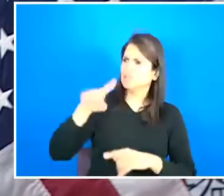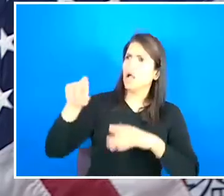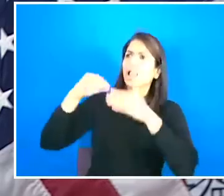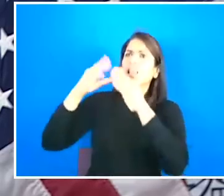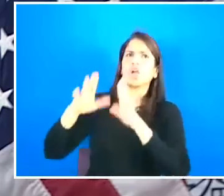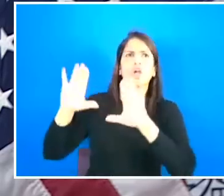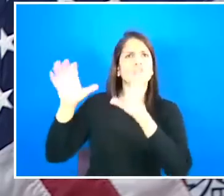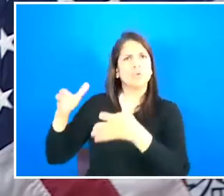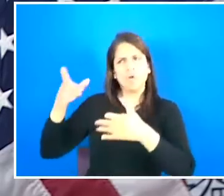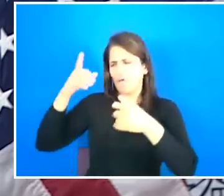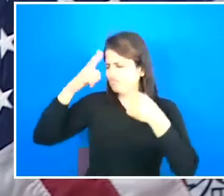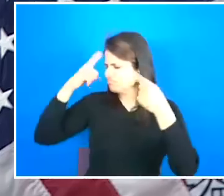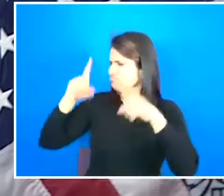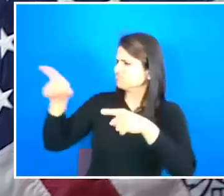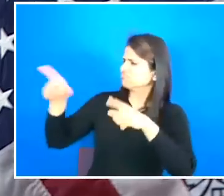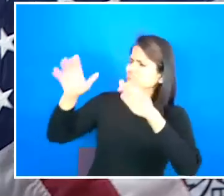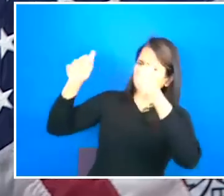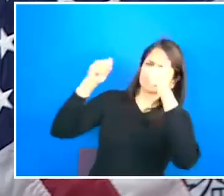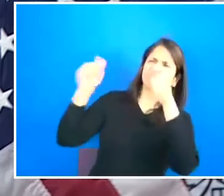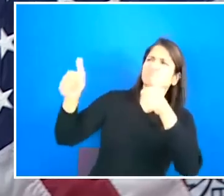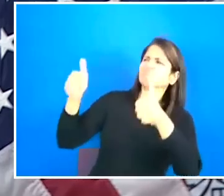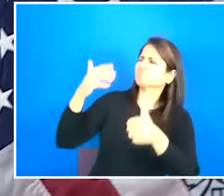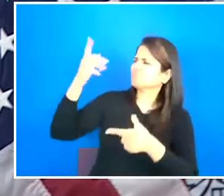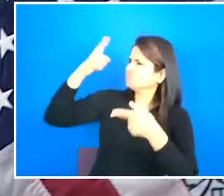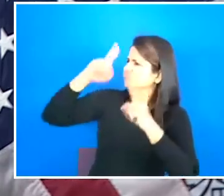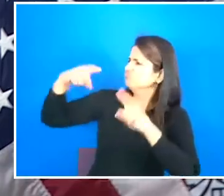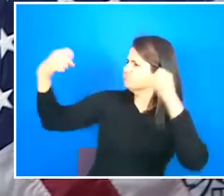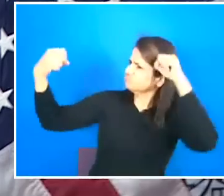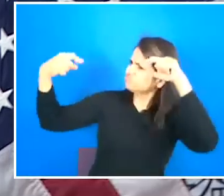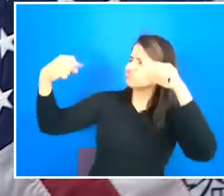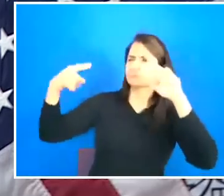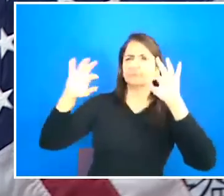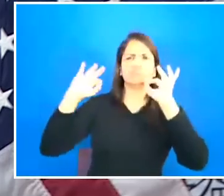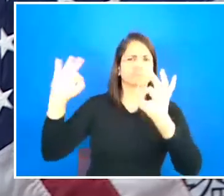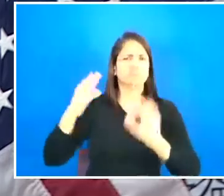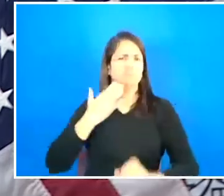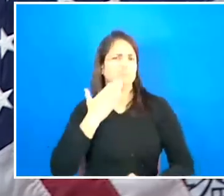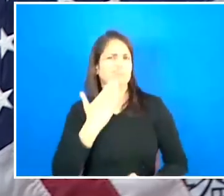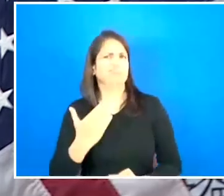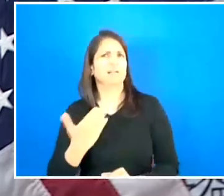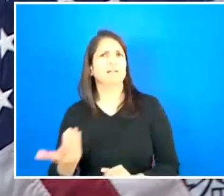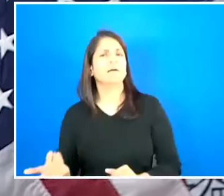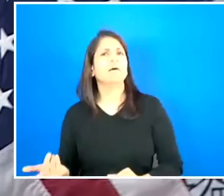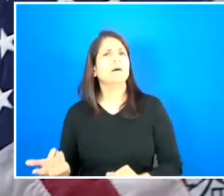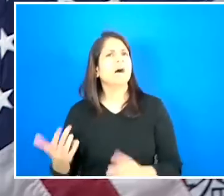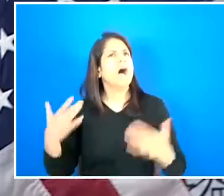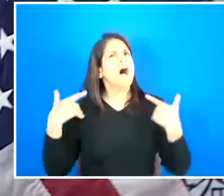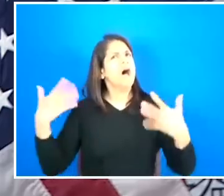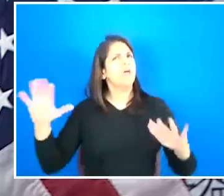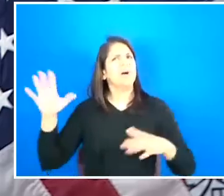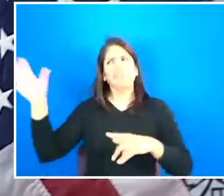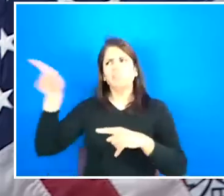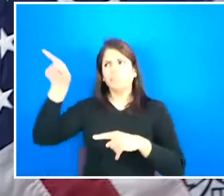LEADERSHIP OF THE JEWISH COMMUNITY HAVE BEEN ABSOLUTELY UITNED INSAYING ALL OF THAT HAS TO